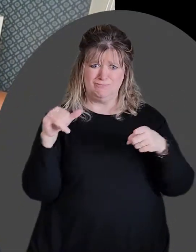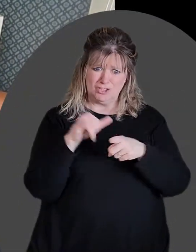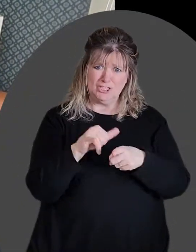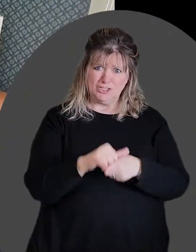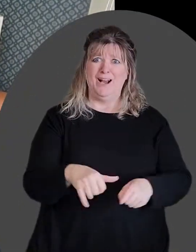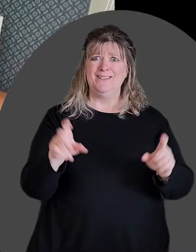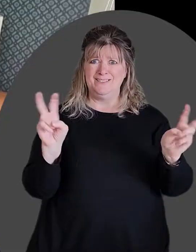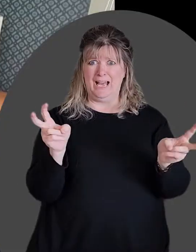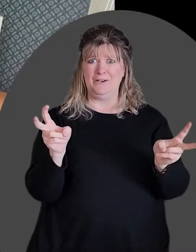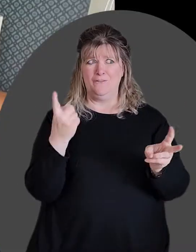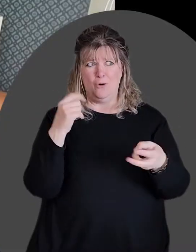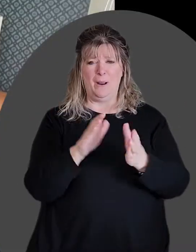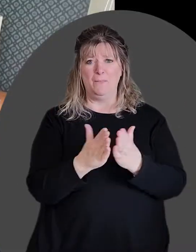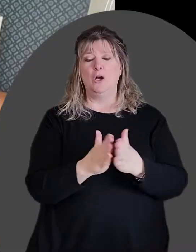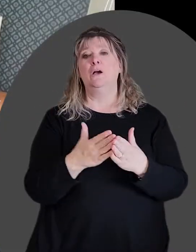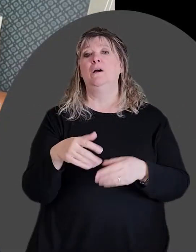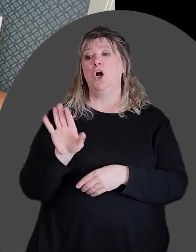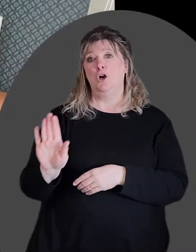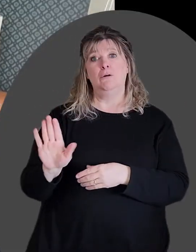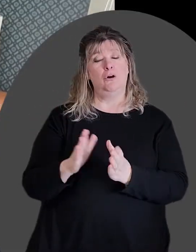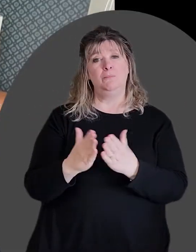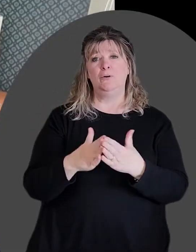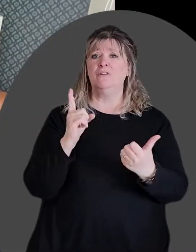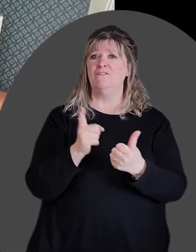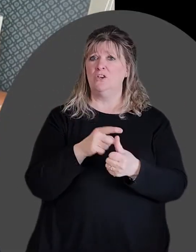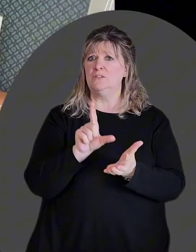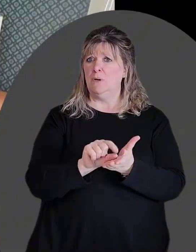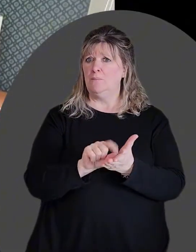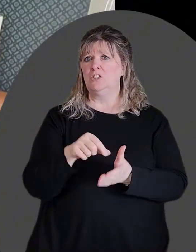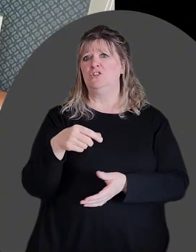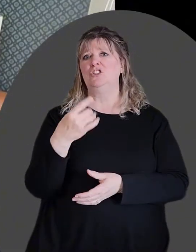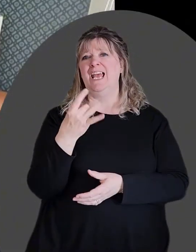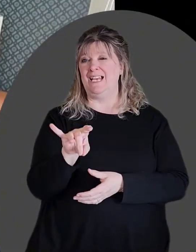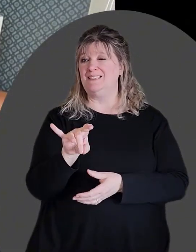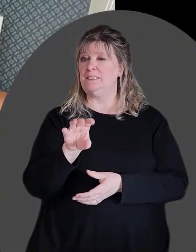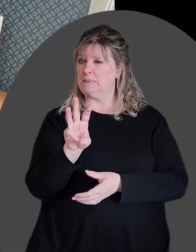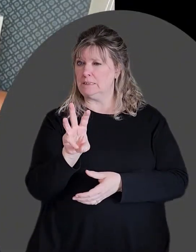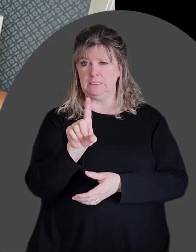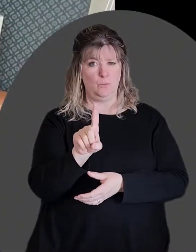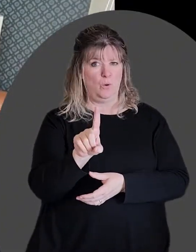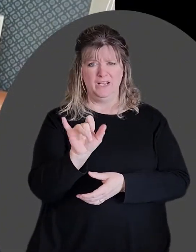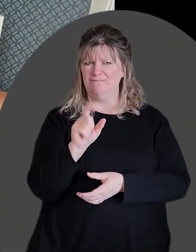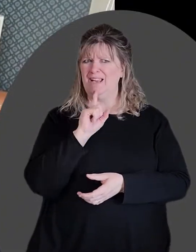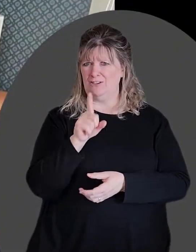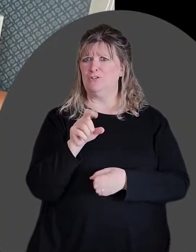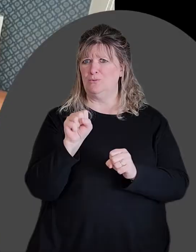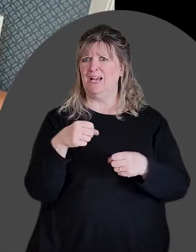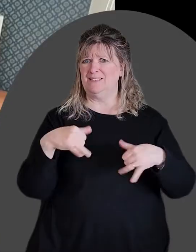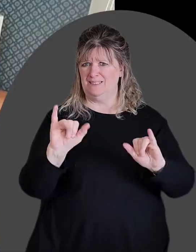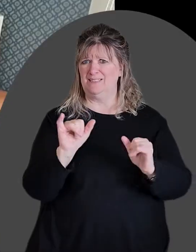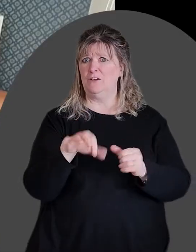Mrs Beaton's book was first published in 1861 and actually you can still find it in print